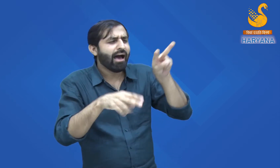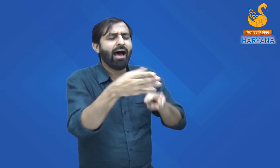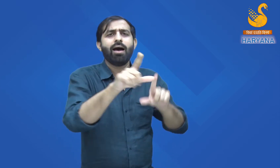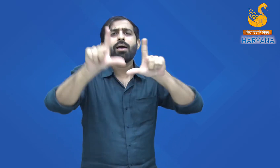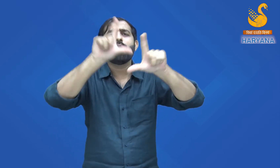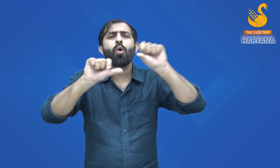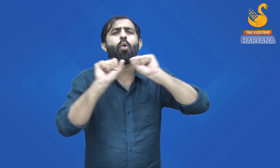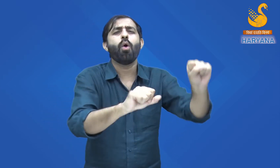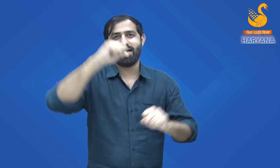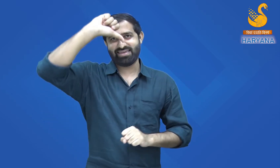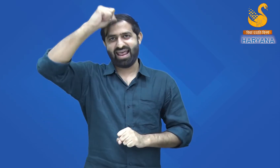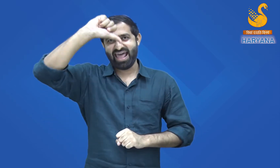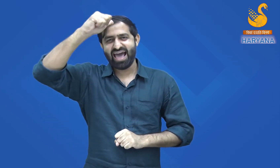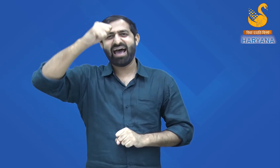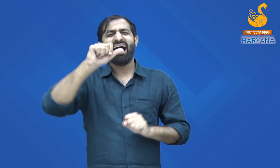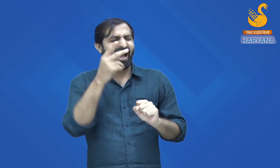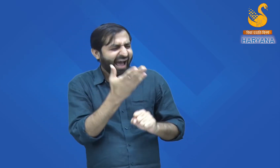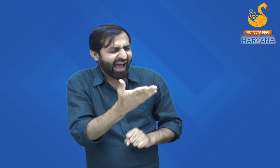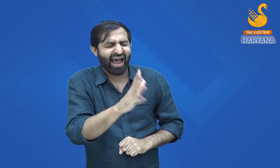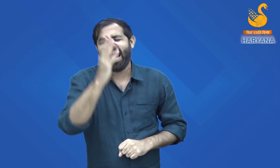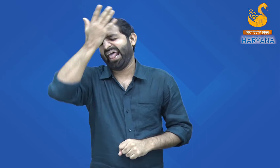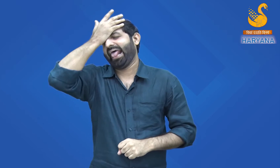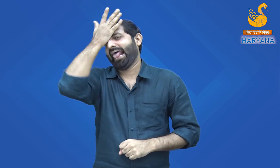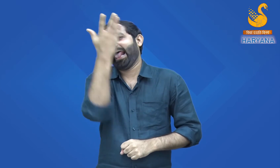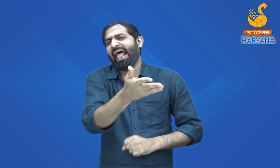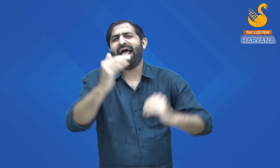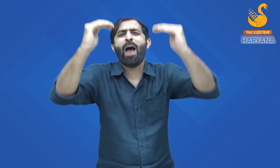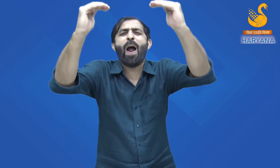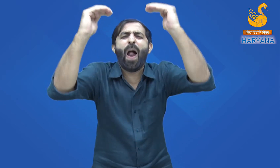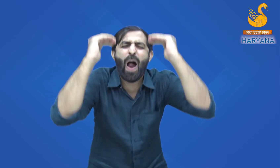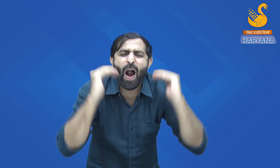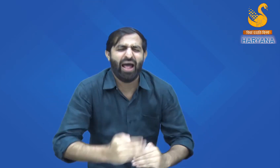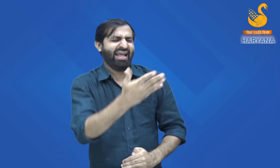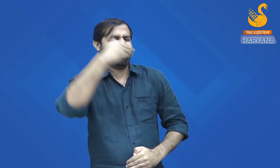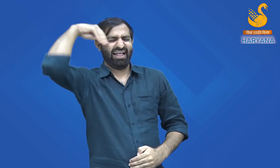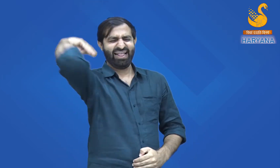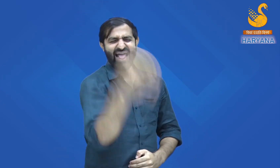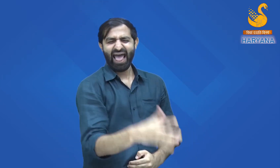the British made fun of the many languages that existed in our country.